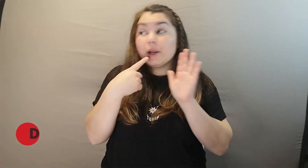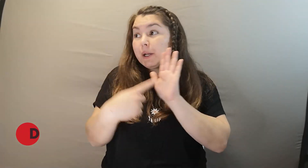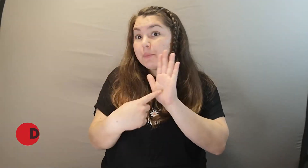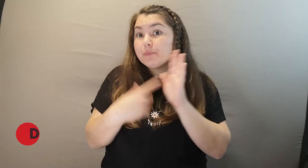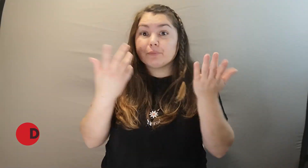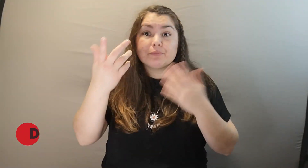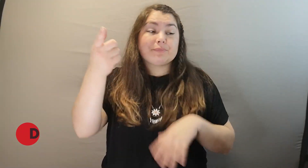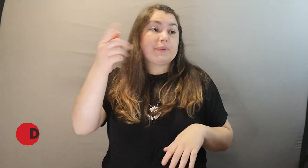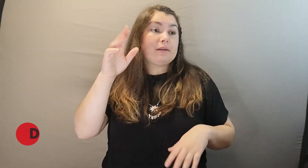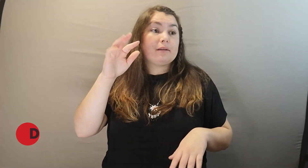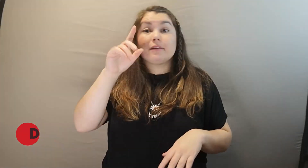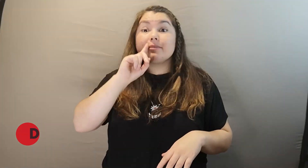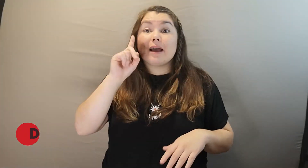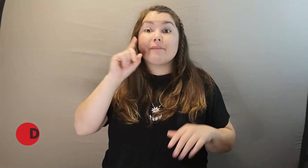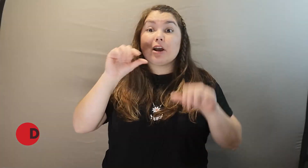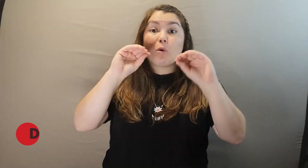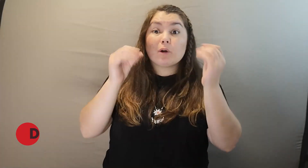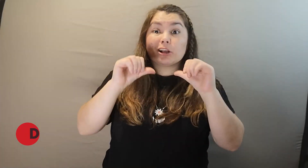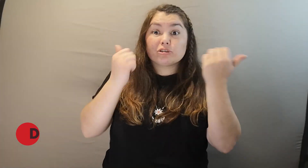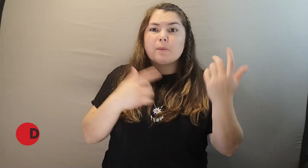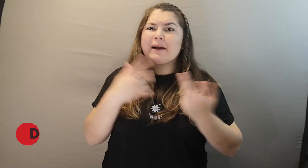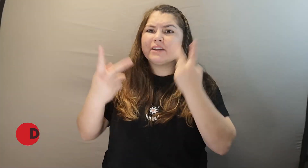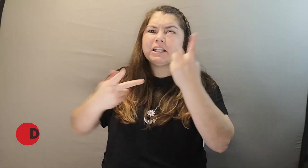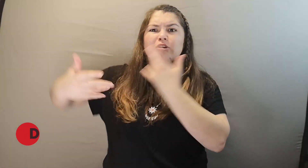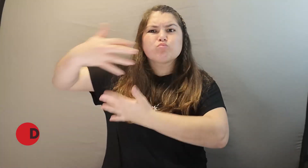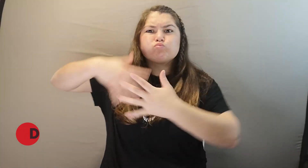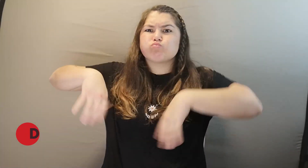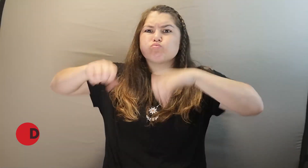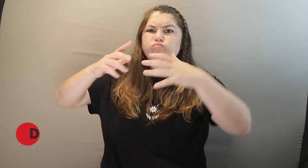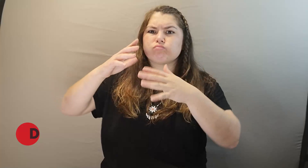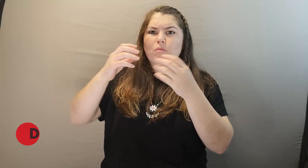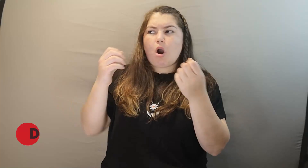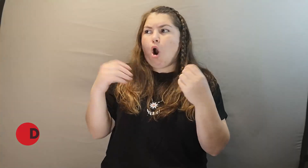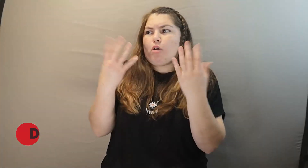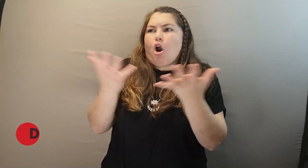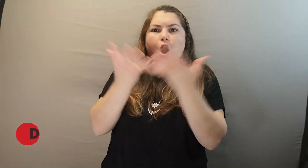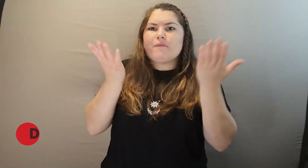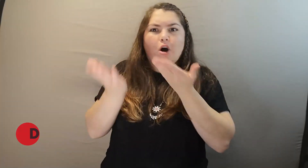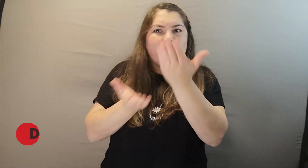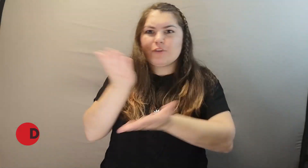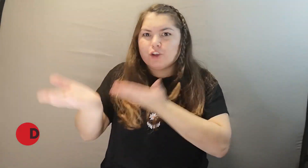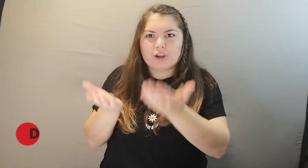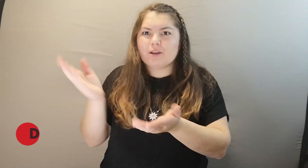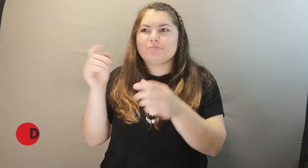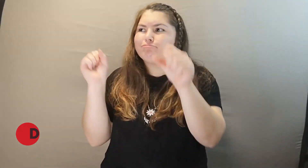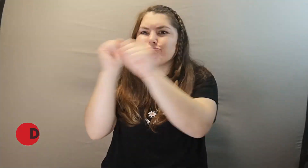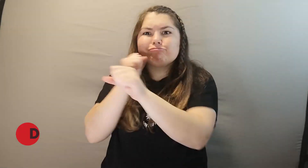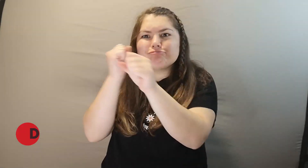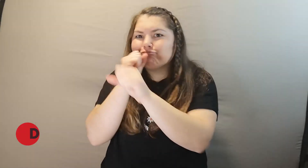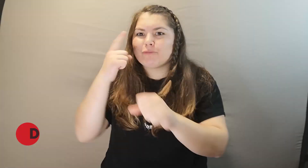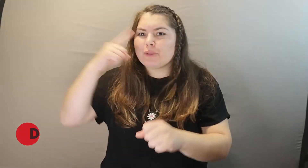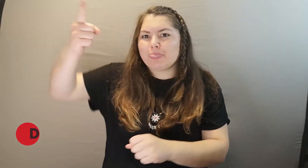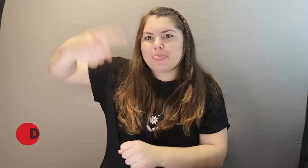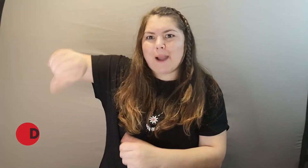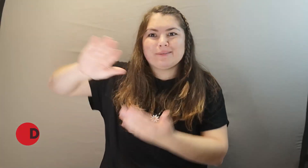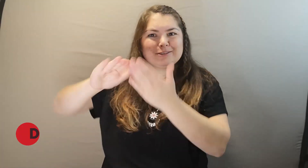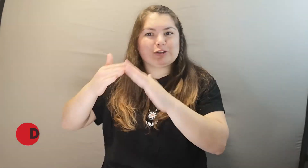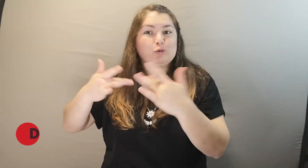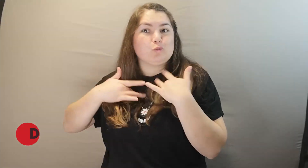For example, Deaf organizations and agencies interact with each other, have events and a lot to offer and usually advocate for them